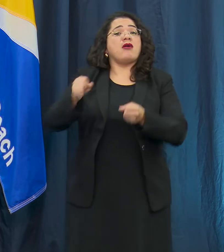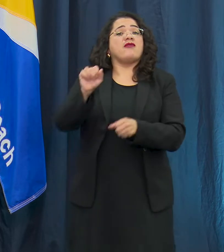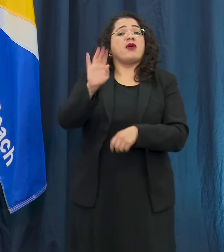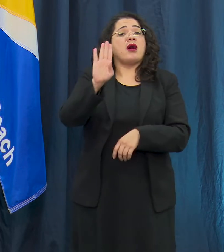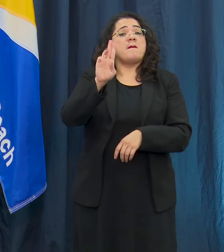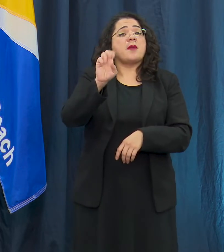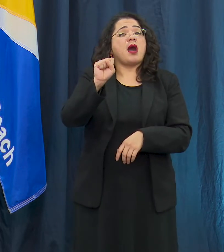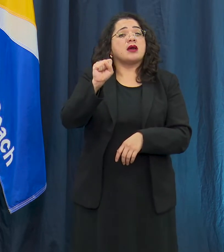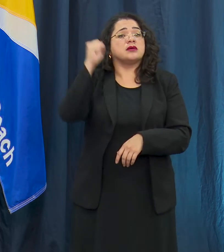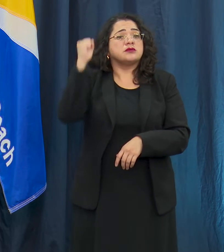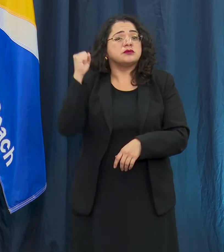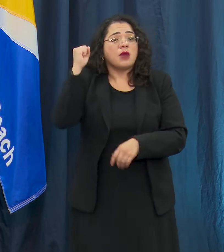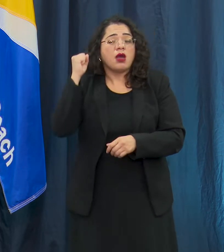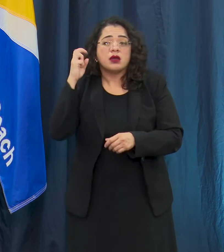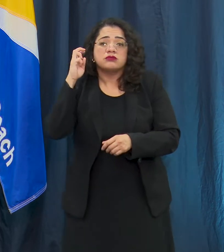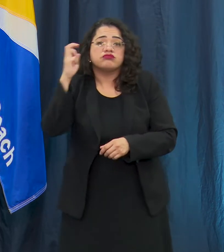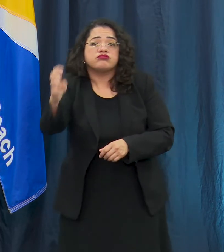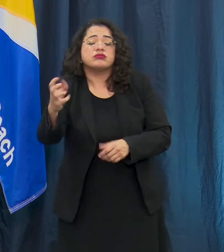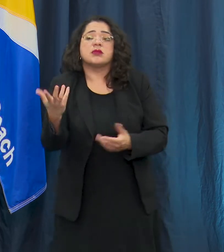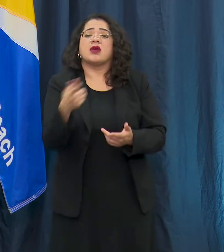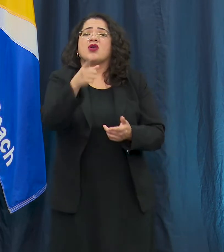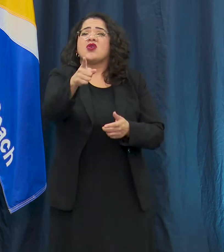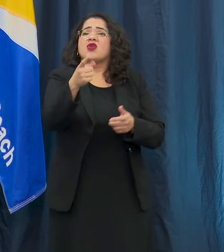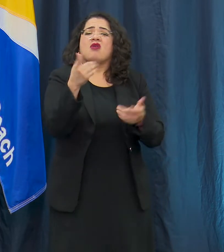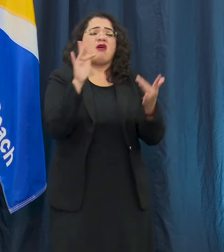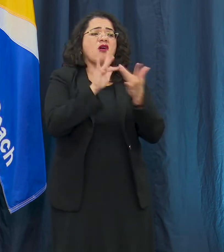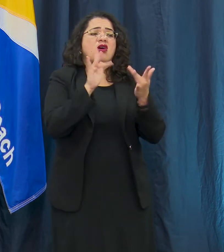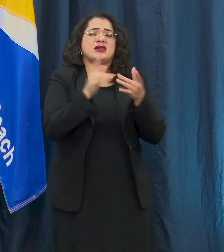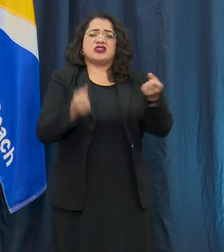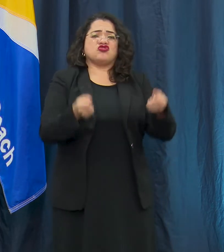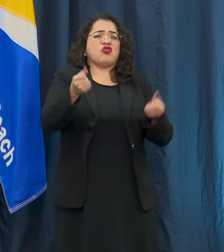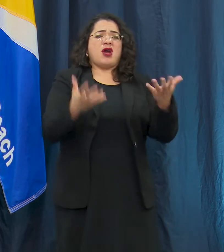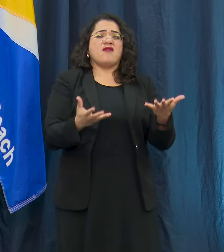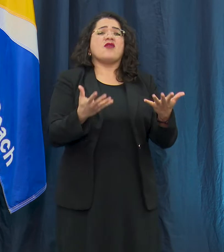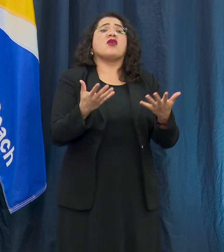that has contact with the public, even if you don't have symptoms we want you to